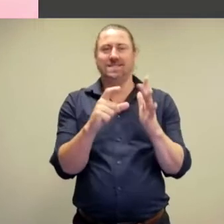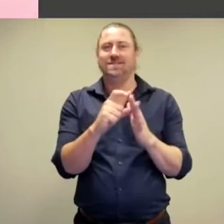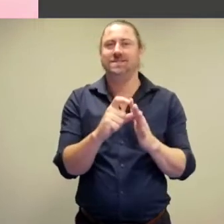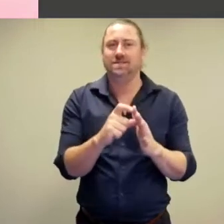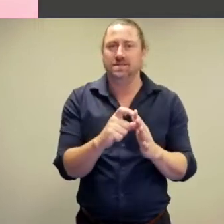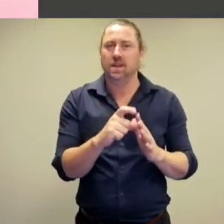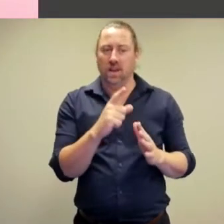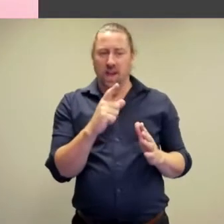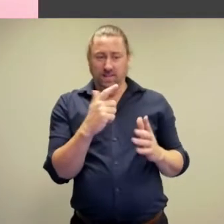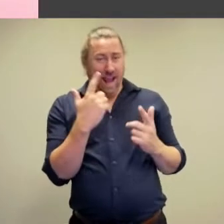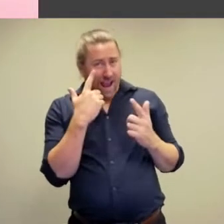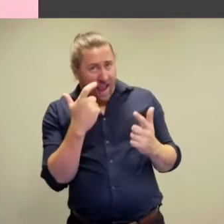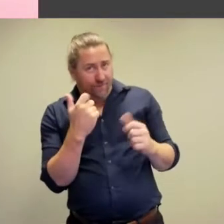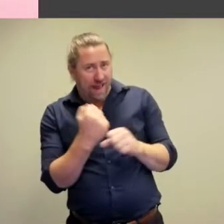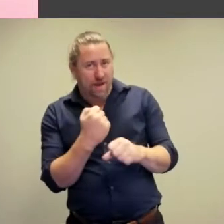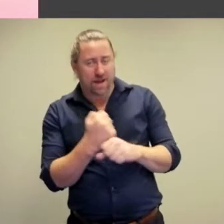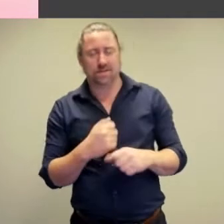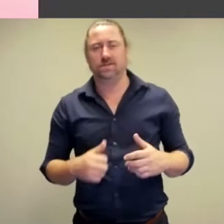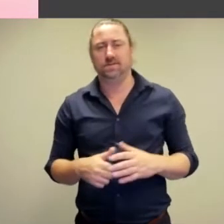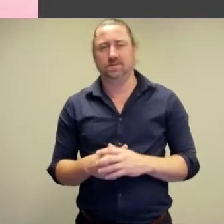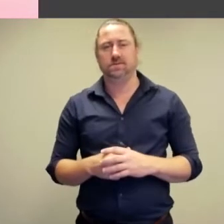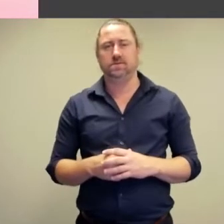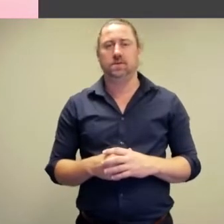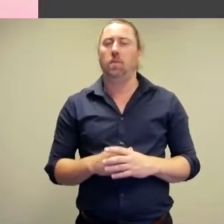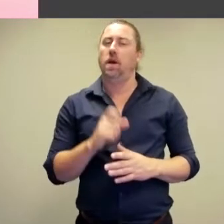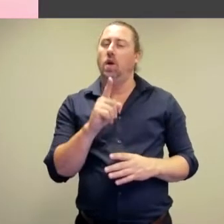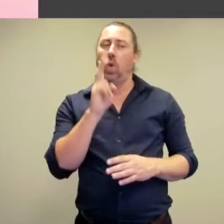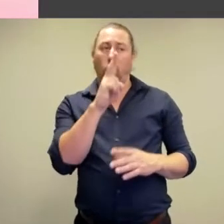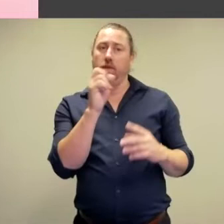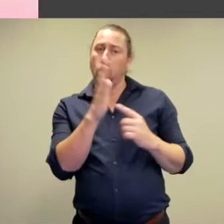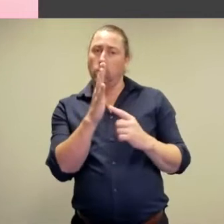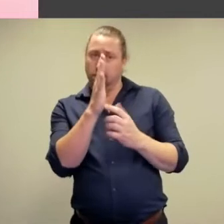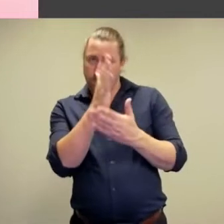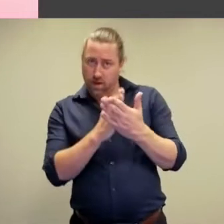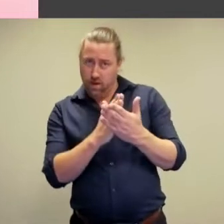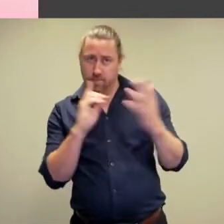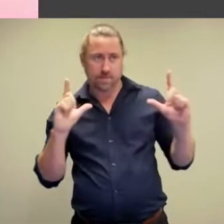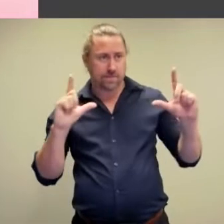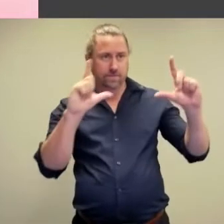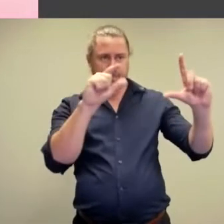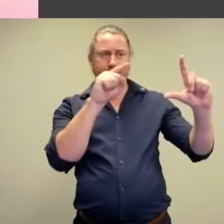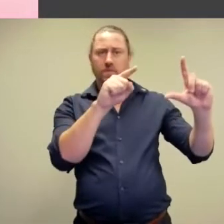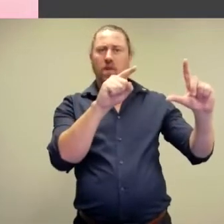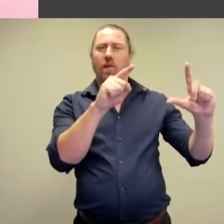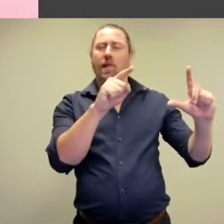composition. But most importantly